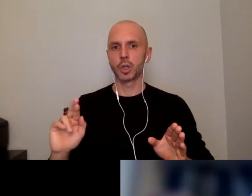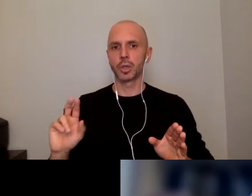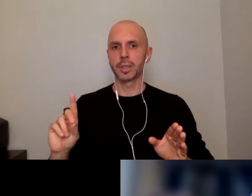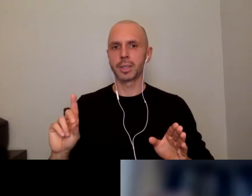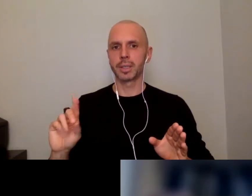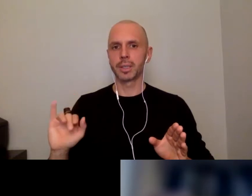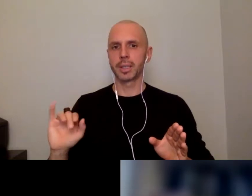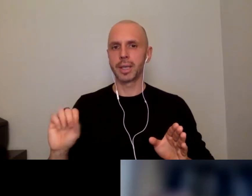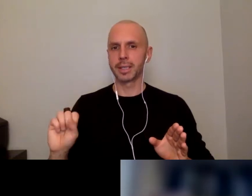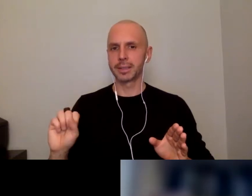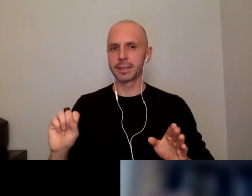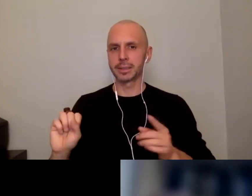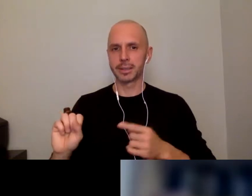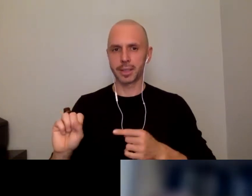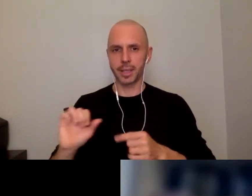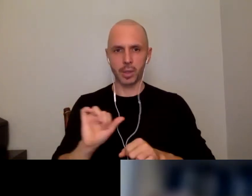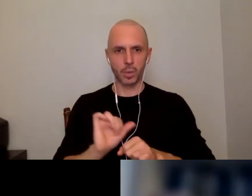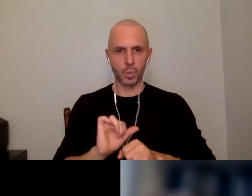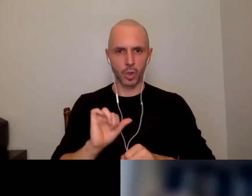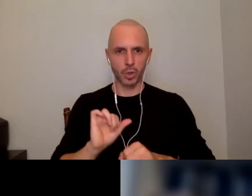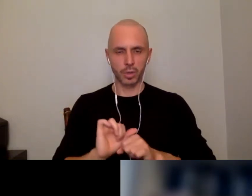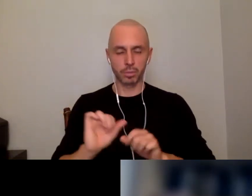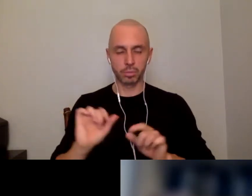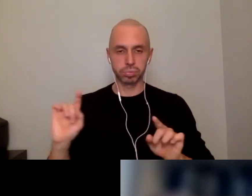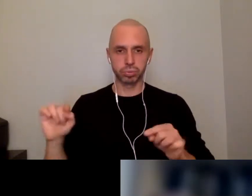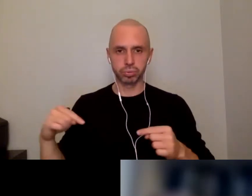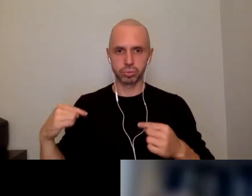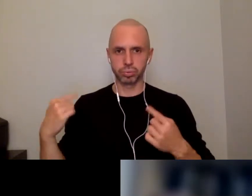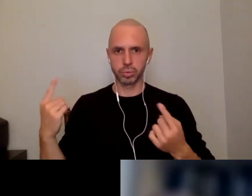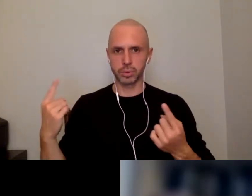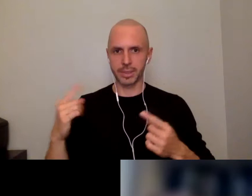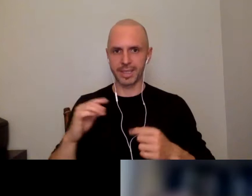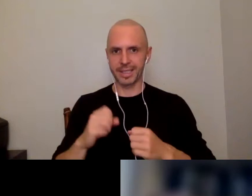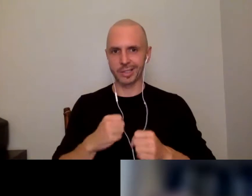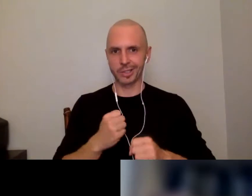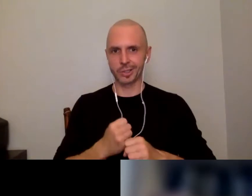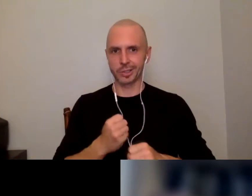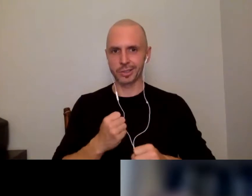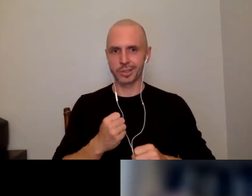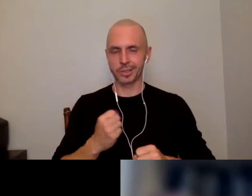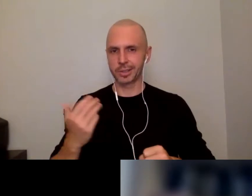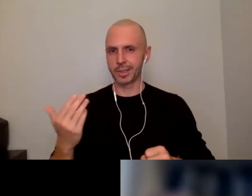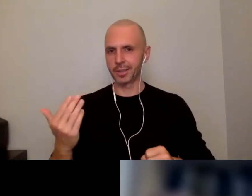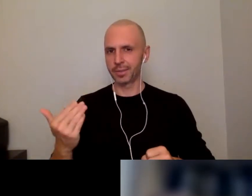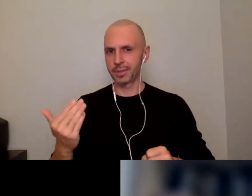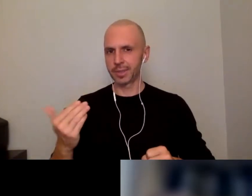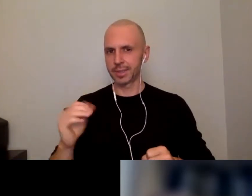and she quote her but she often says that you know it's not me in those pictures it's somebody else